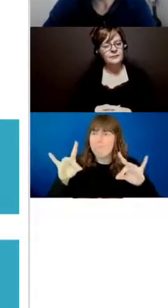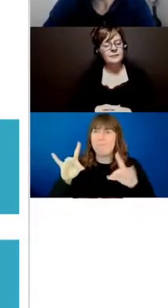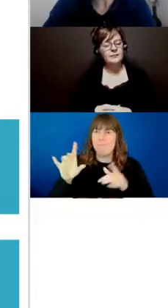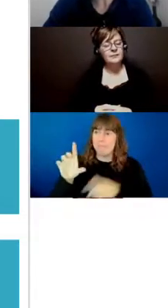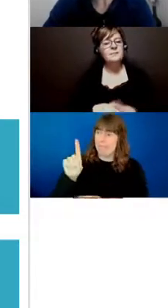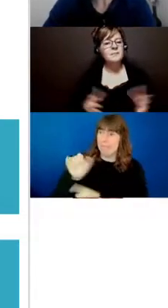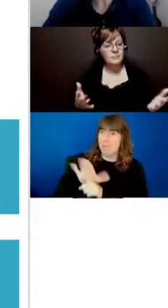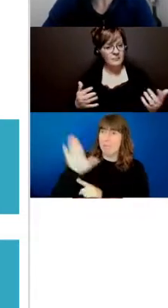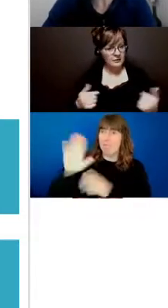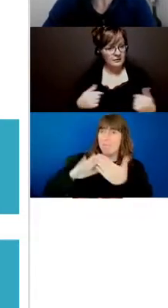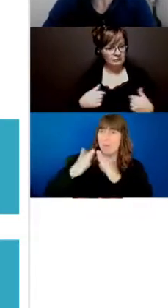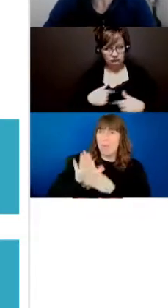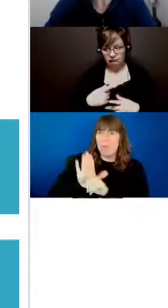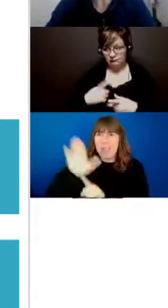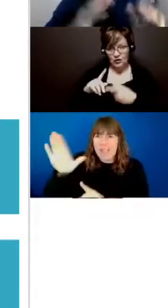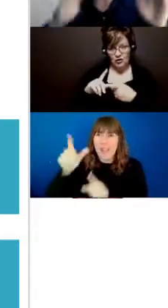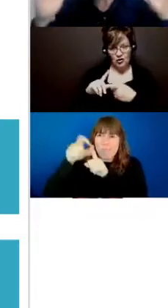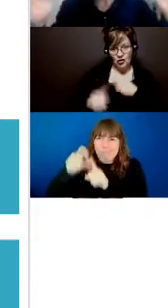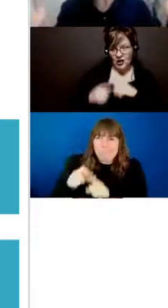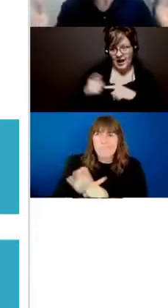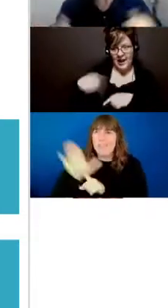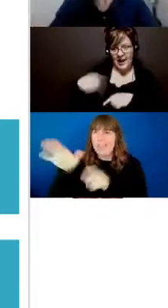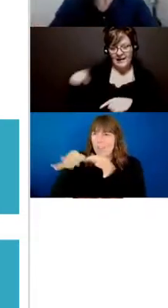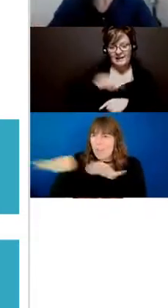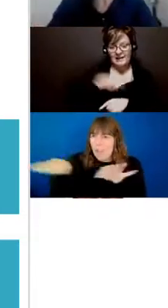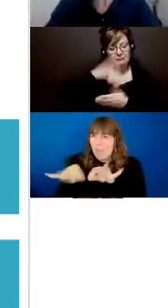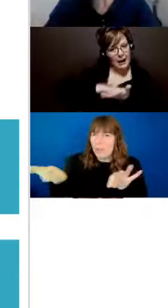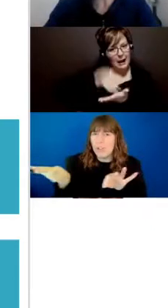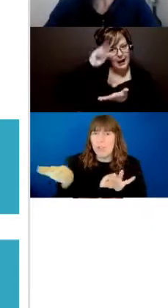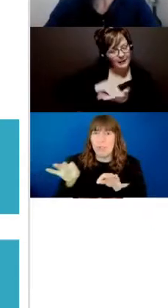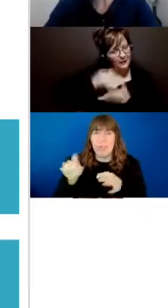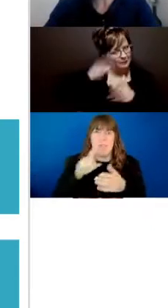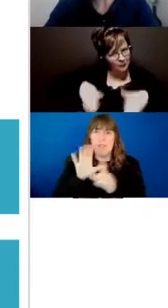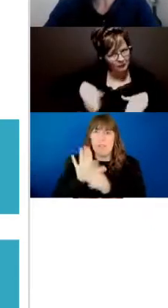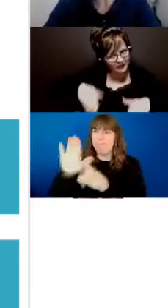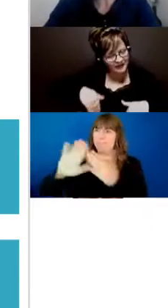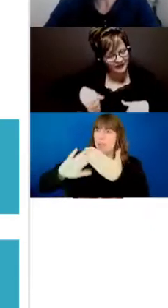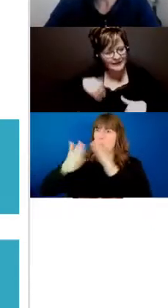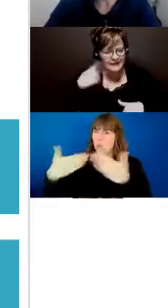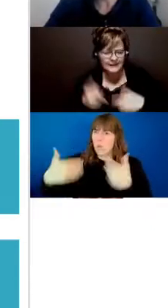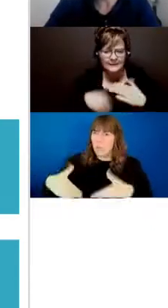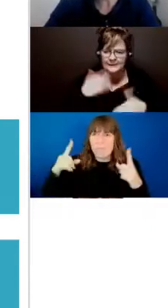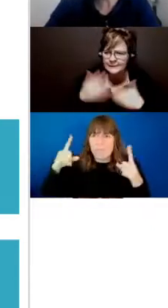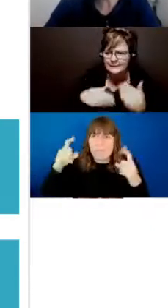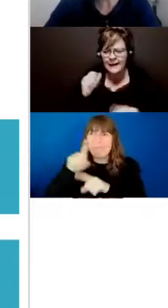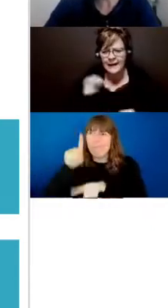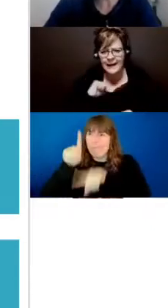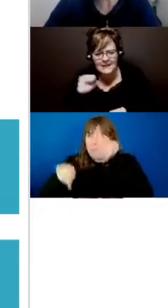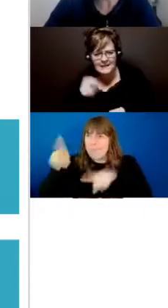i'm still coming to understand all the different aspects of meeting online accessibility needs